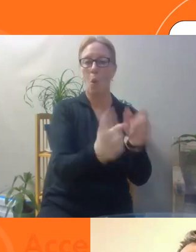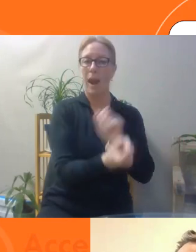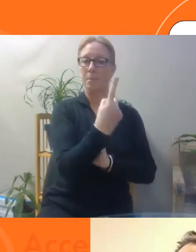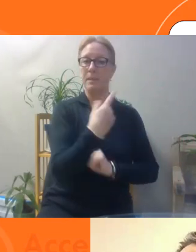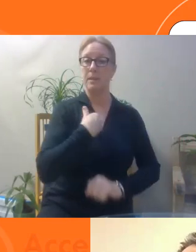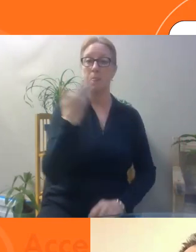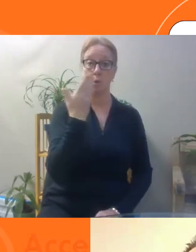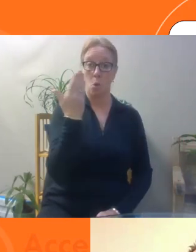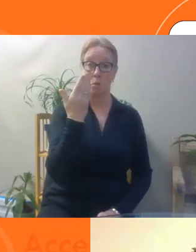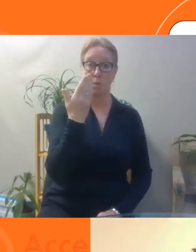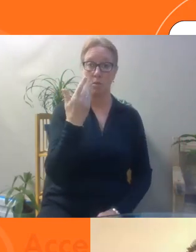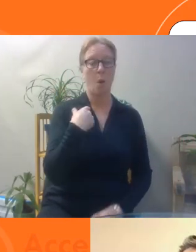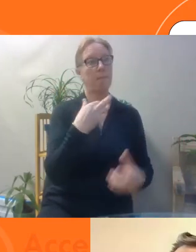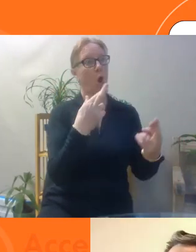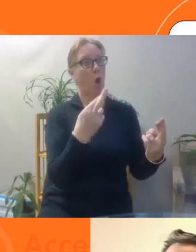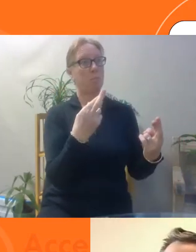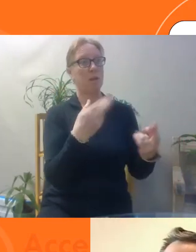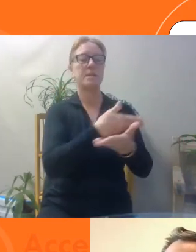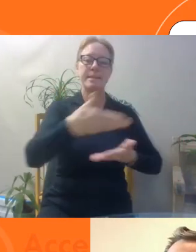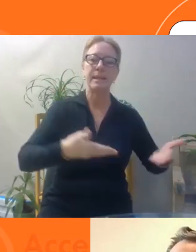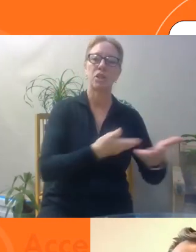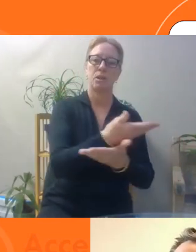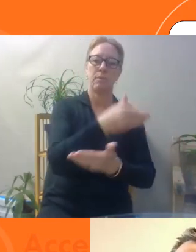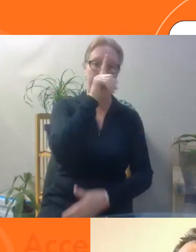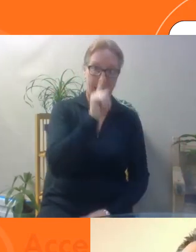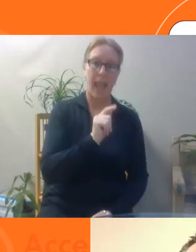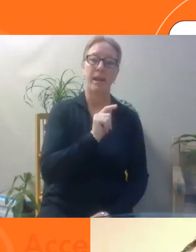And I'm hoping that we can have a discussion about that really.